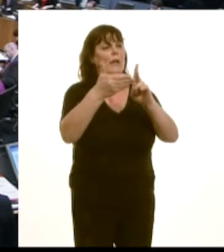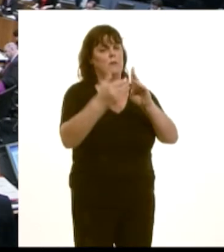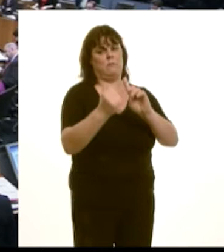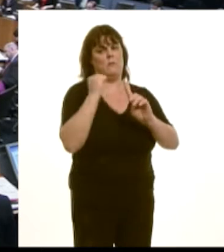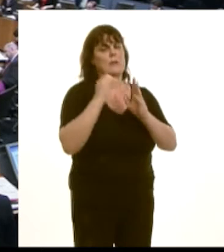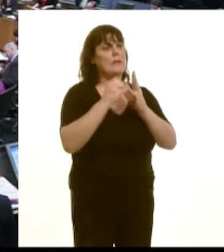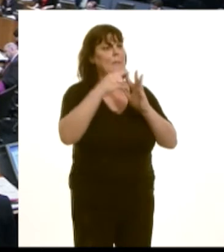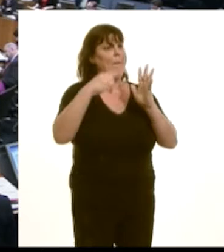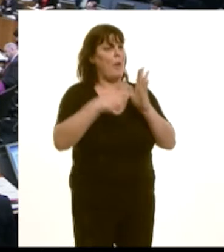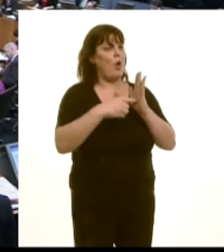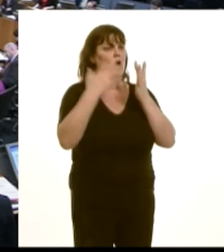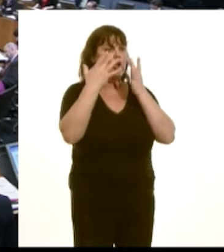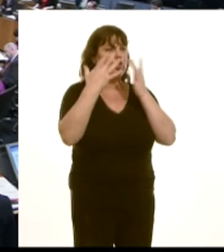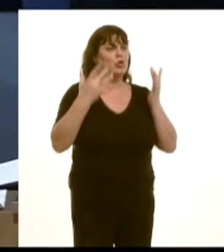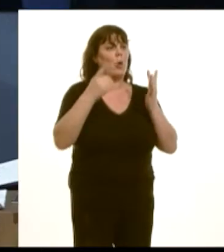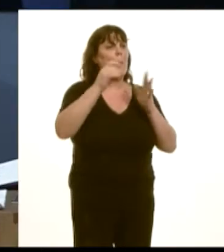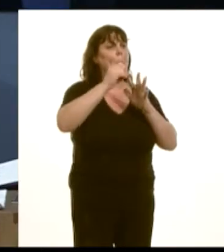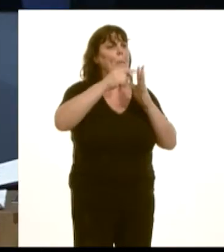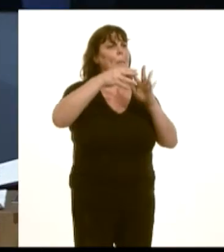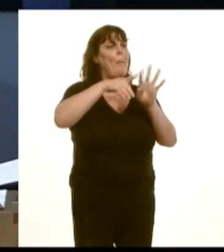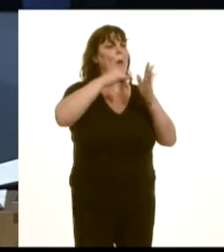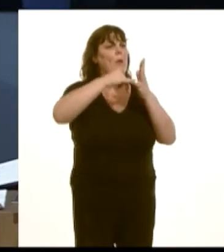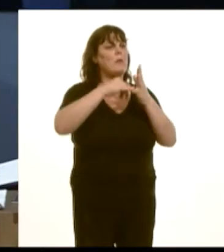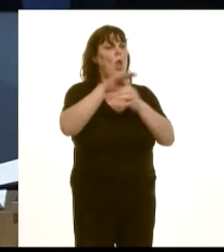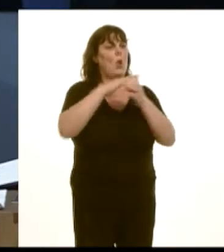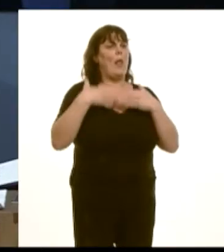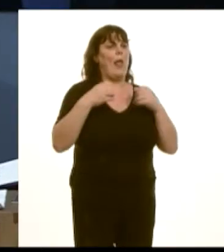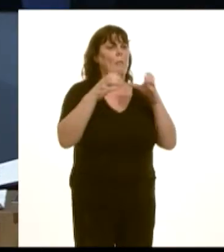showed that Powys Teaching Local Health Board alone was the only local health board to actually